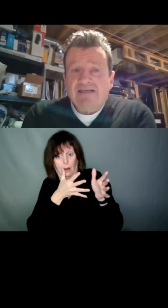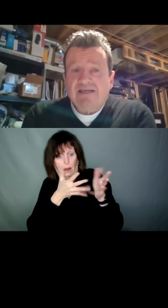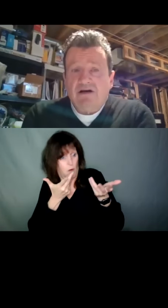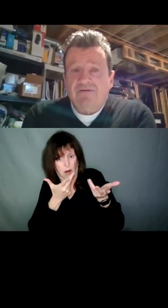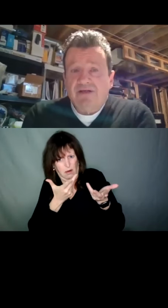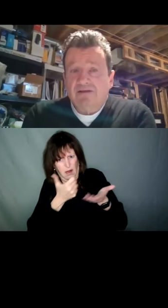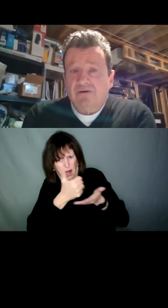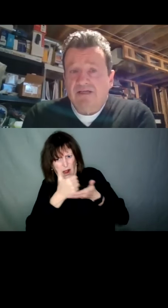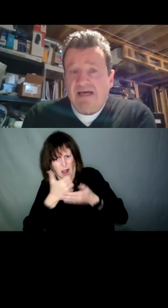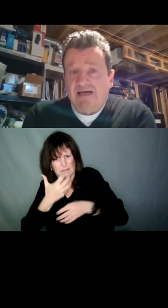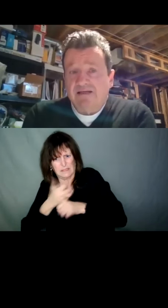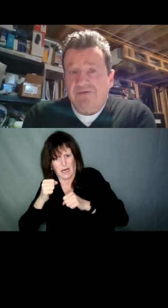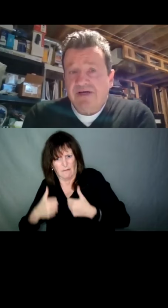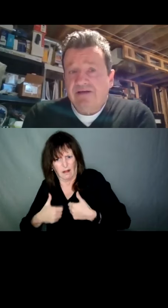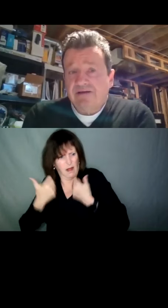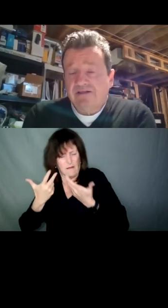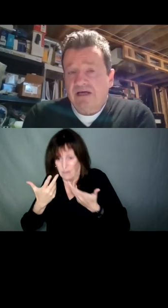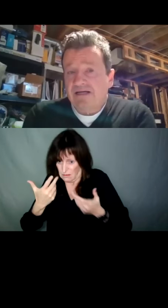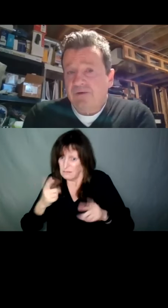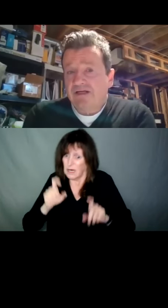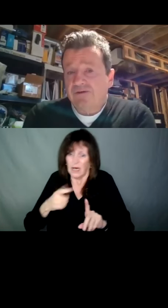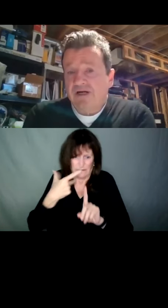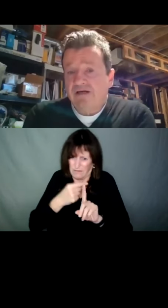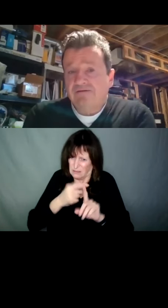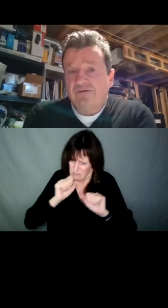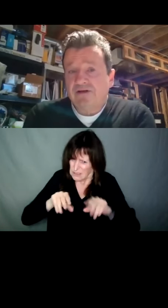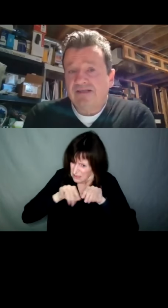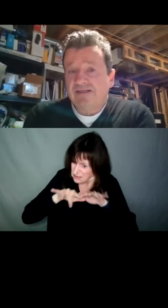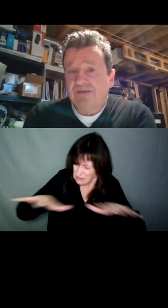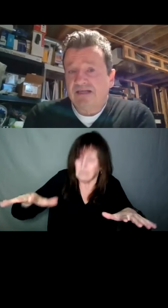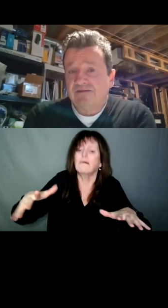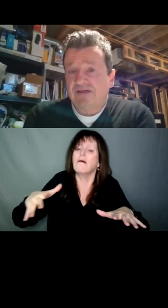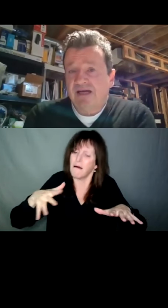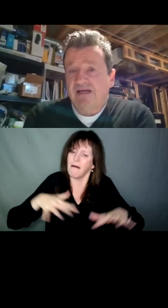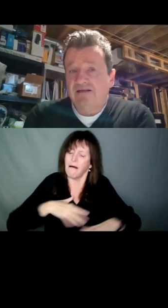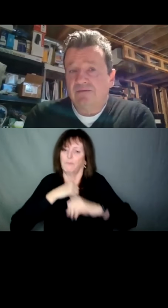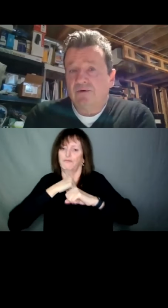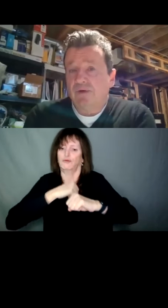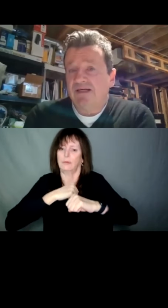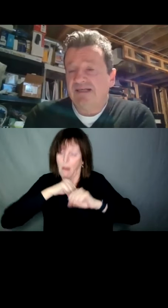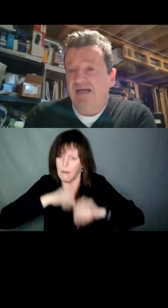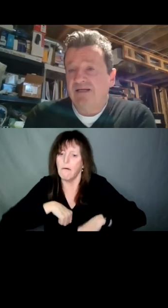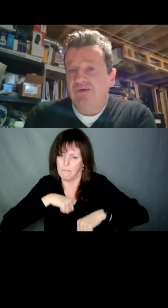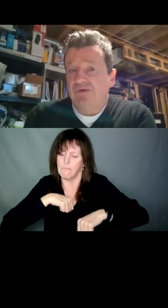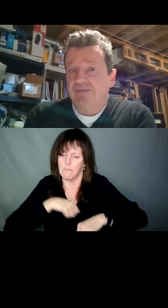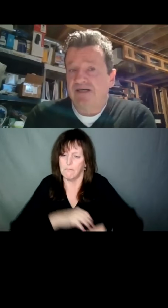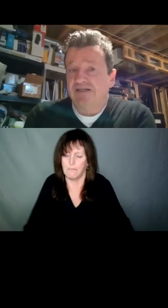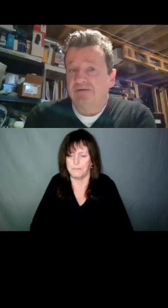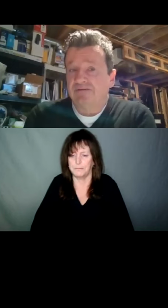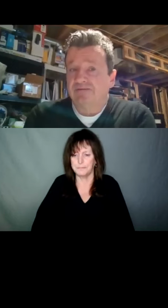You see in talking about the every single day. The vaccines cannot save our lives or prevent serious illness if people choose not to get vaccinated.